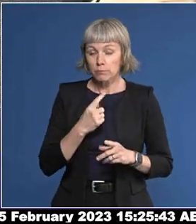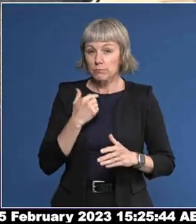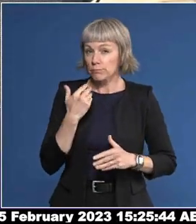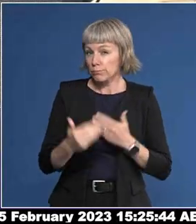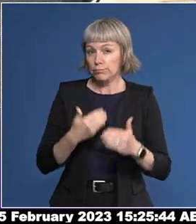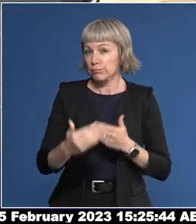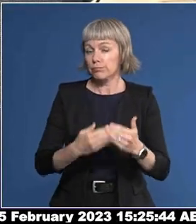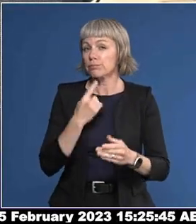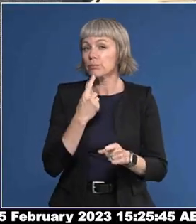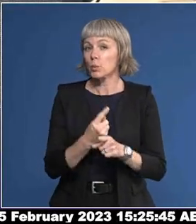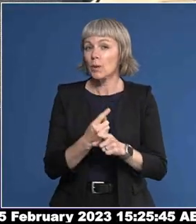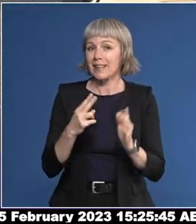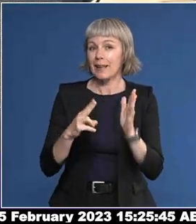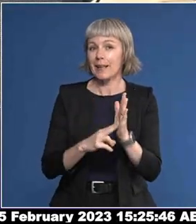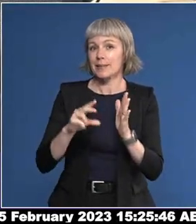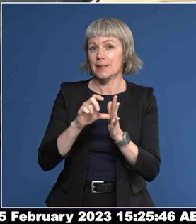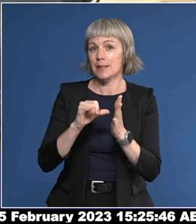Please correct me if I get anything incorrect.